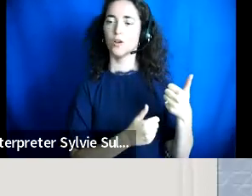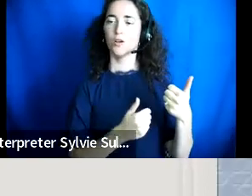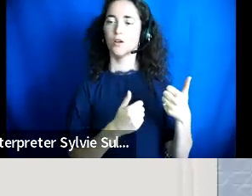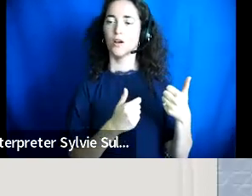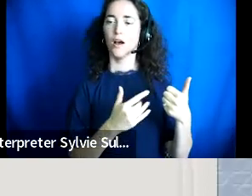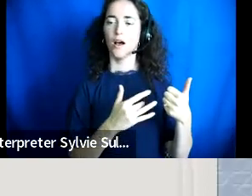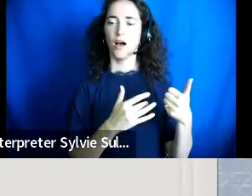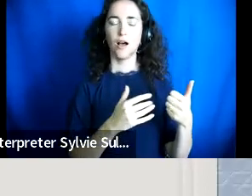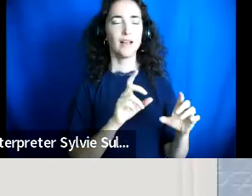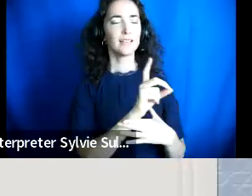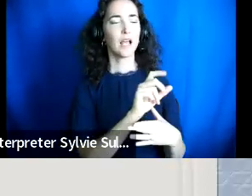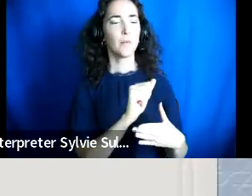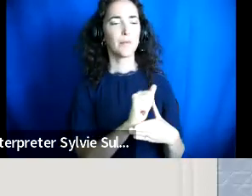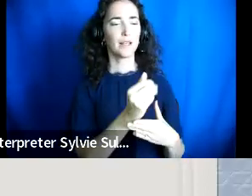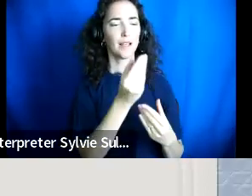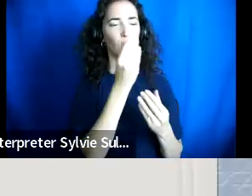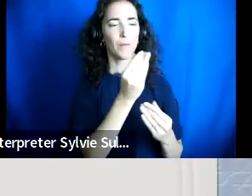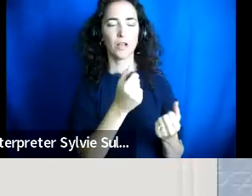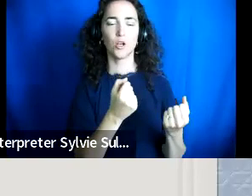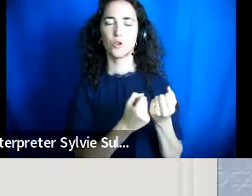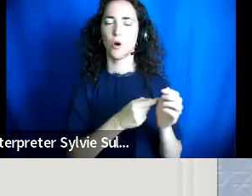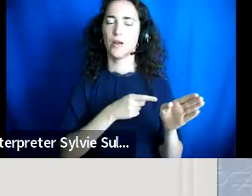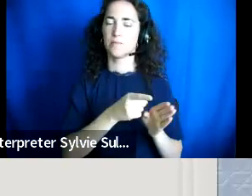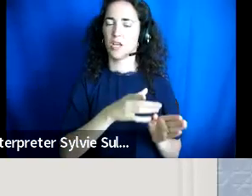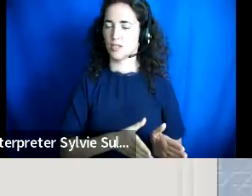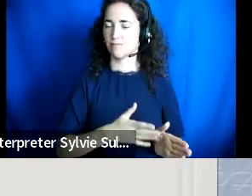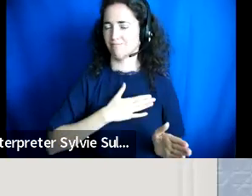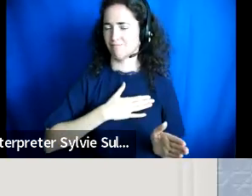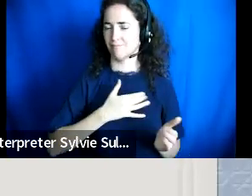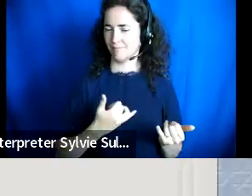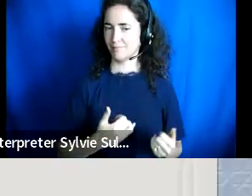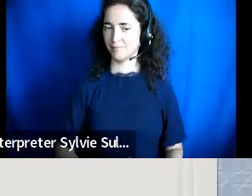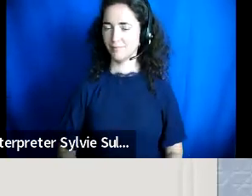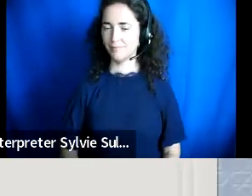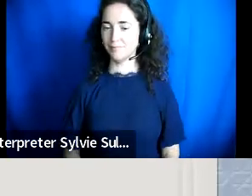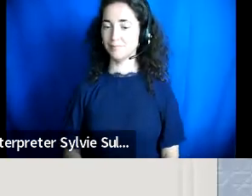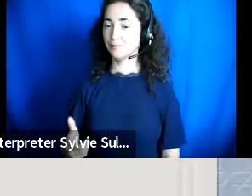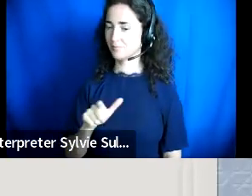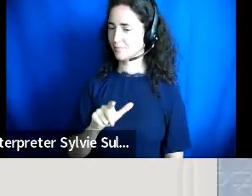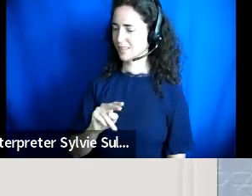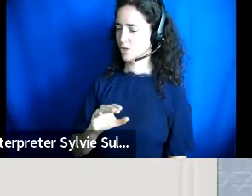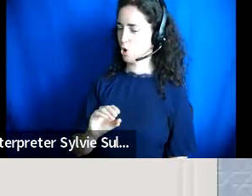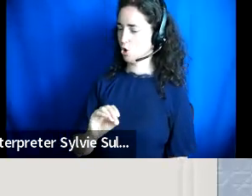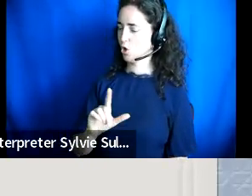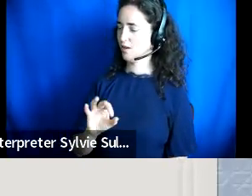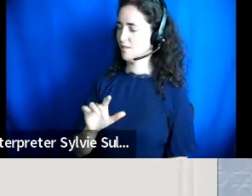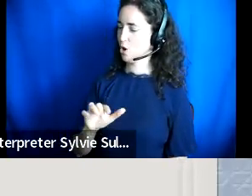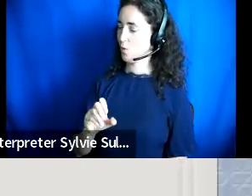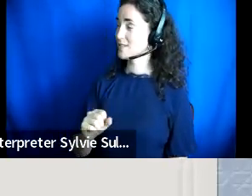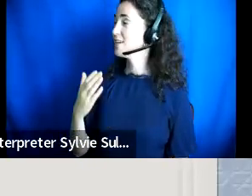information support specialist. Thanks and I do apologize it looks like i'm having some camera issues.